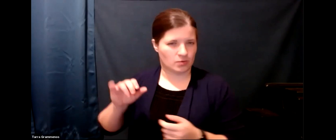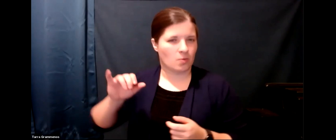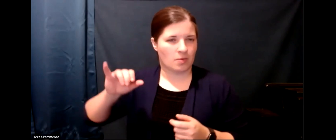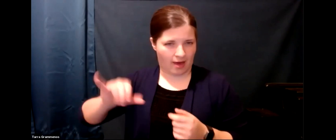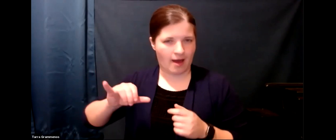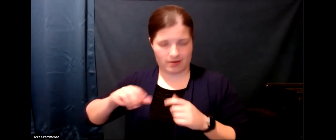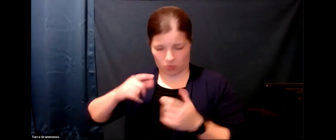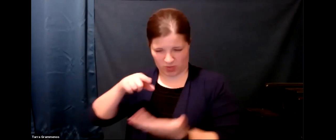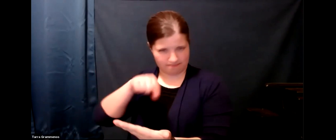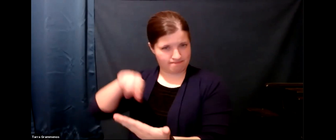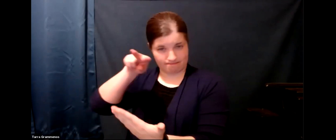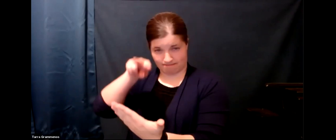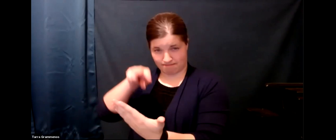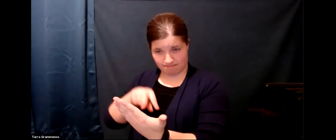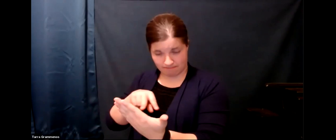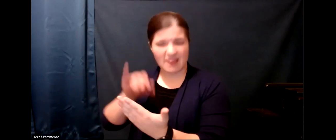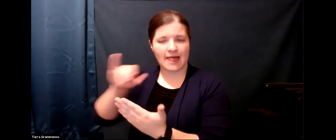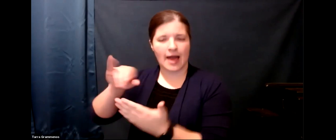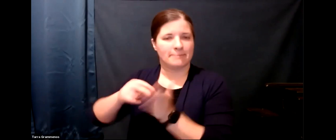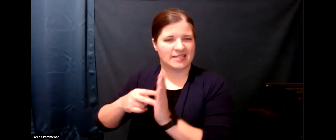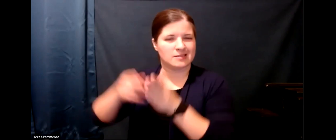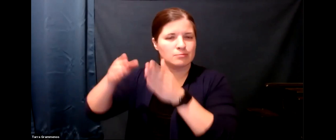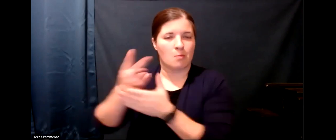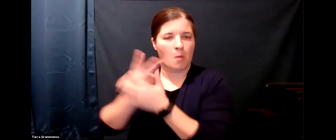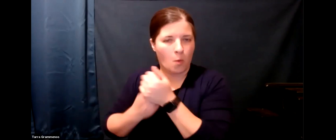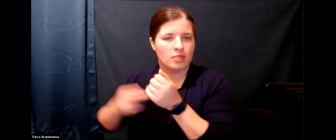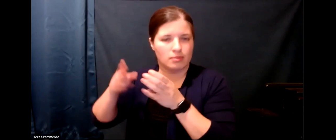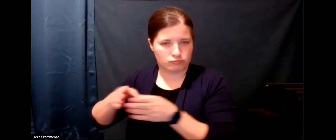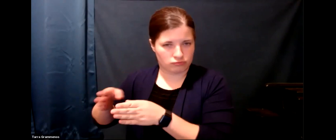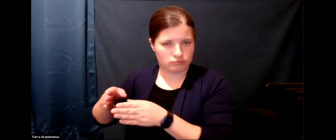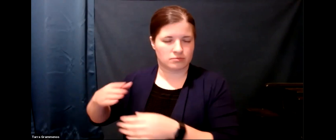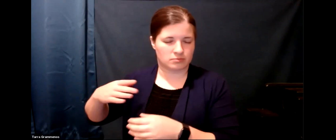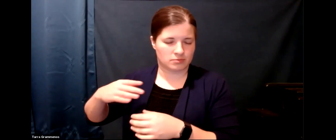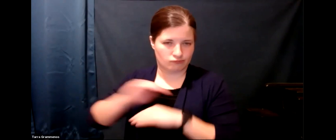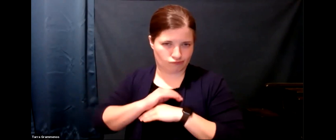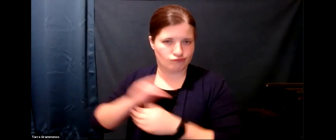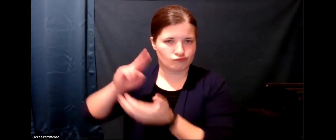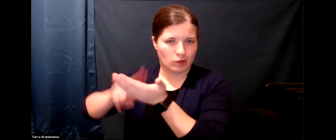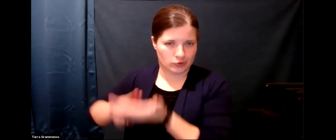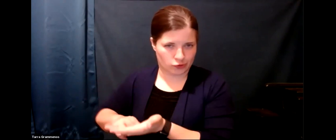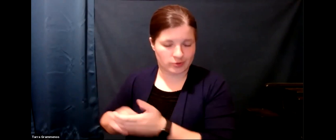A non-registered voter, they must have included a voter